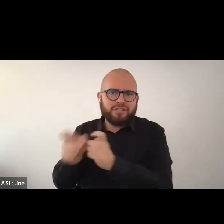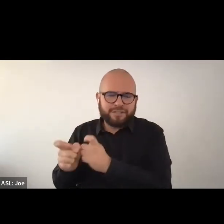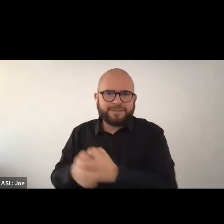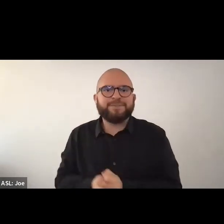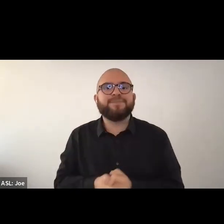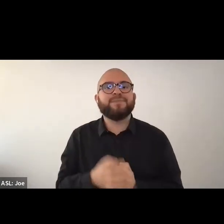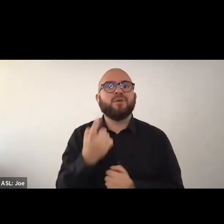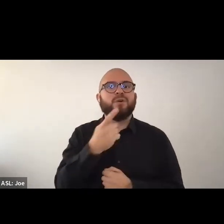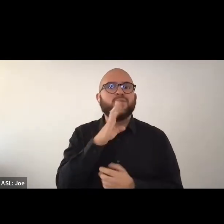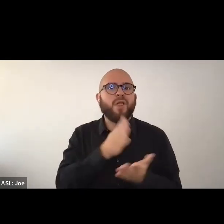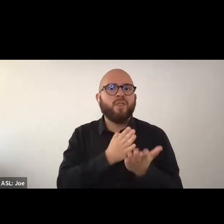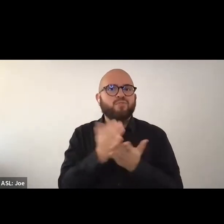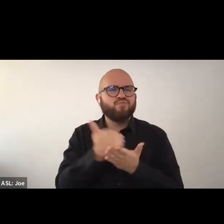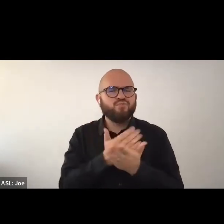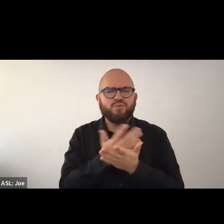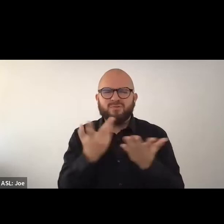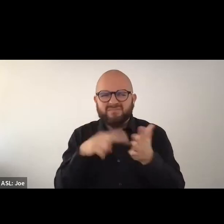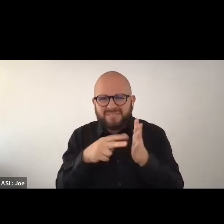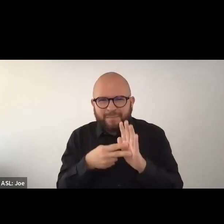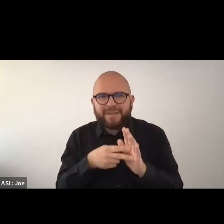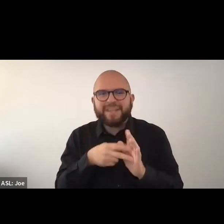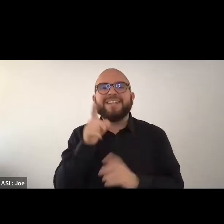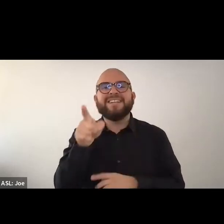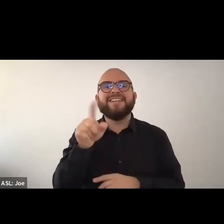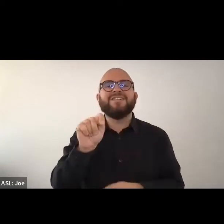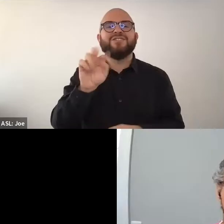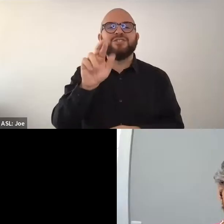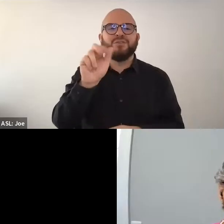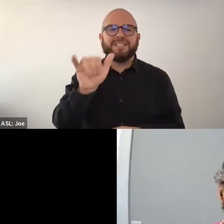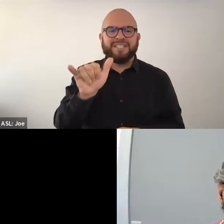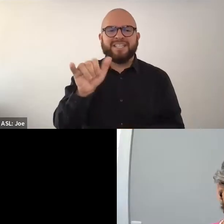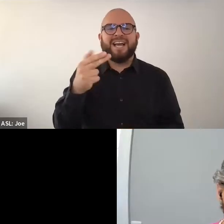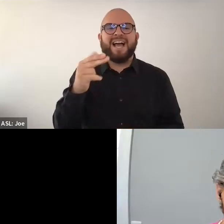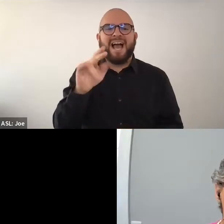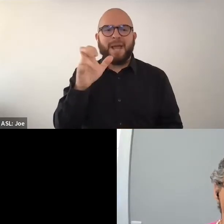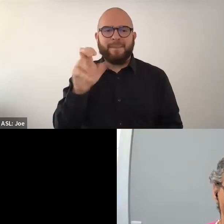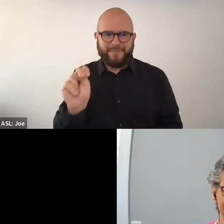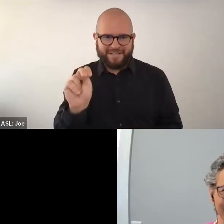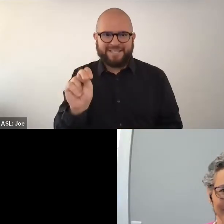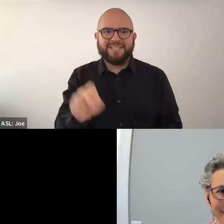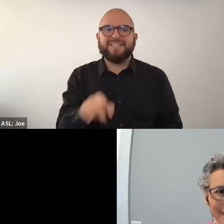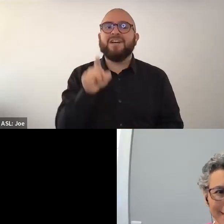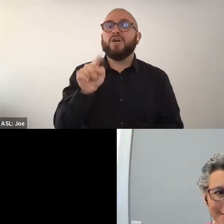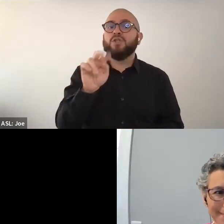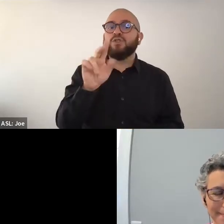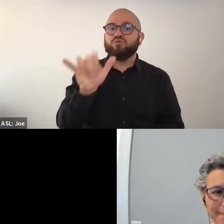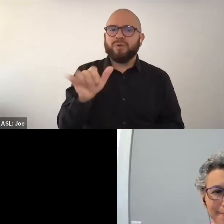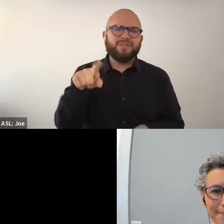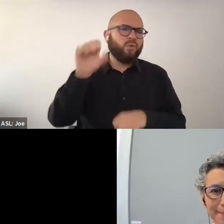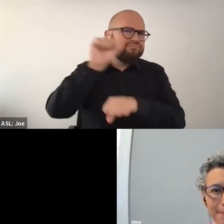National Director Commercials Contracts, Tracy Hyman. Tracy has worked tirelessly to improve the lives